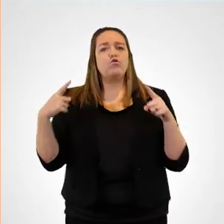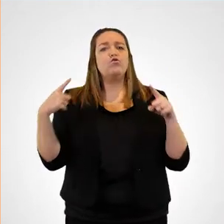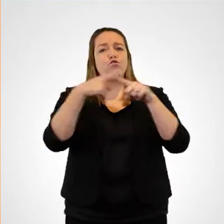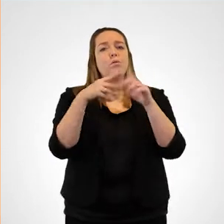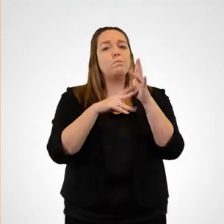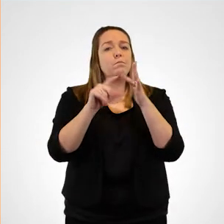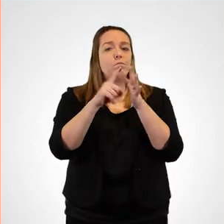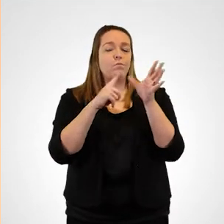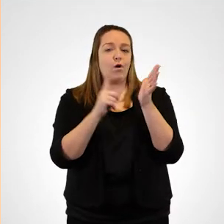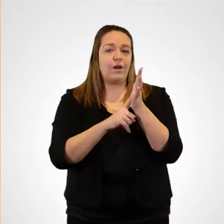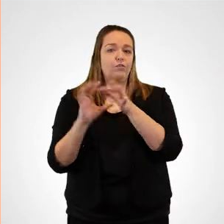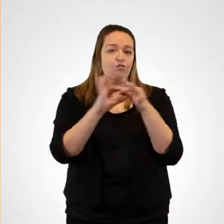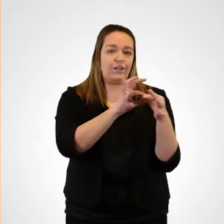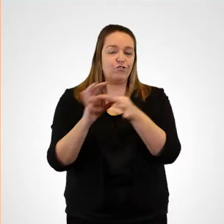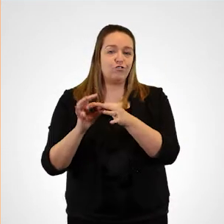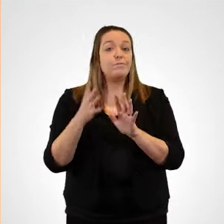and this is really where the idea of speechreading comes from